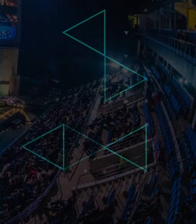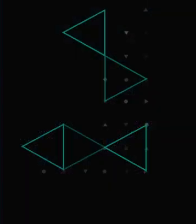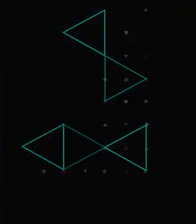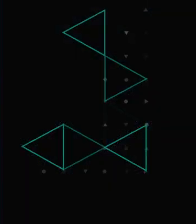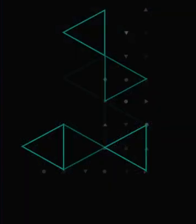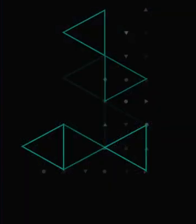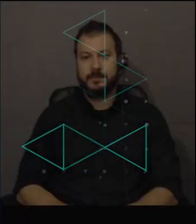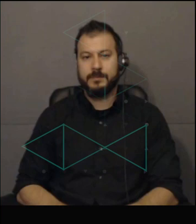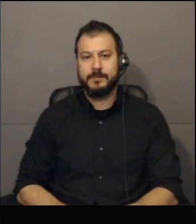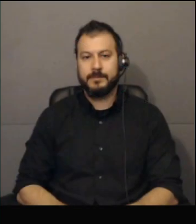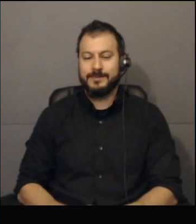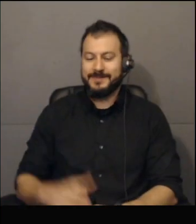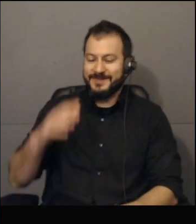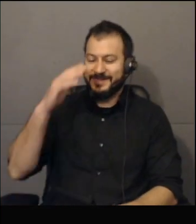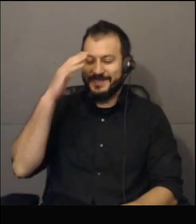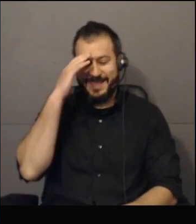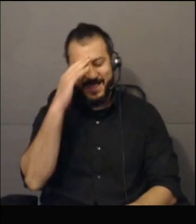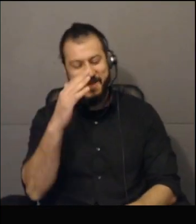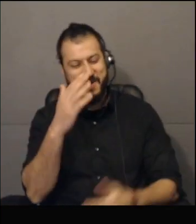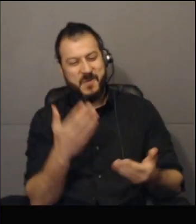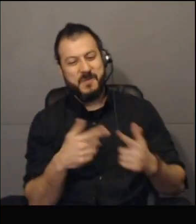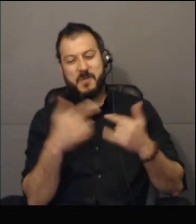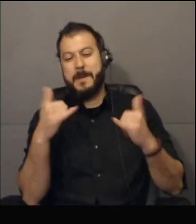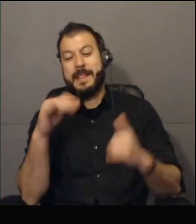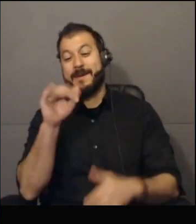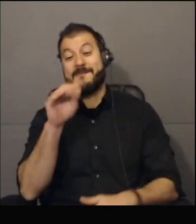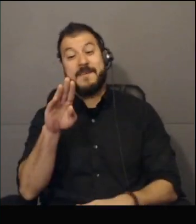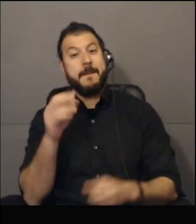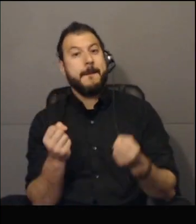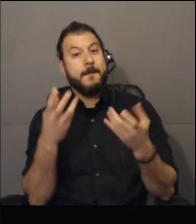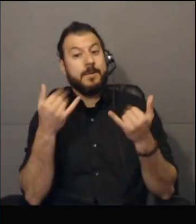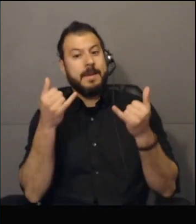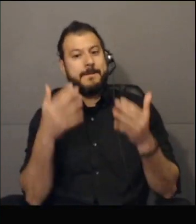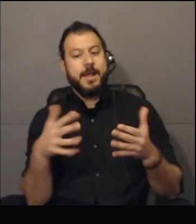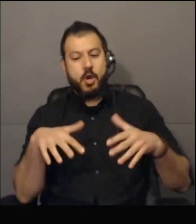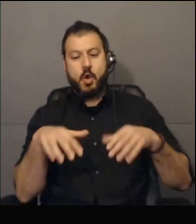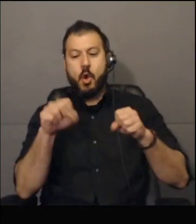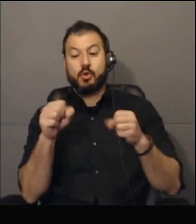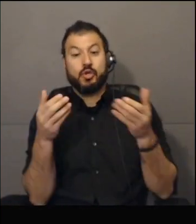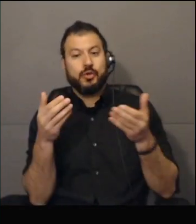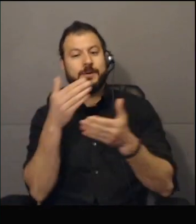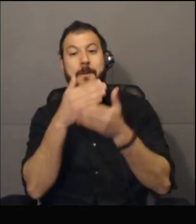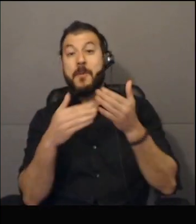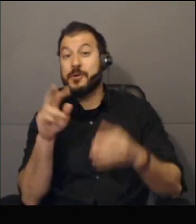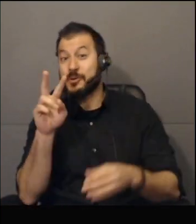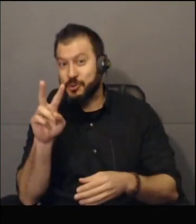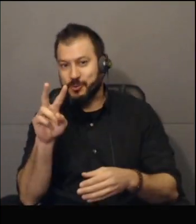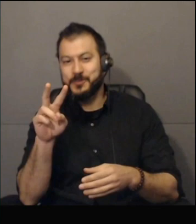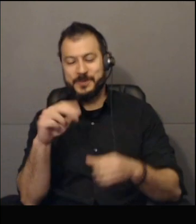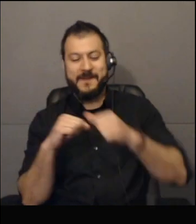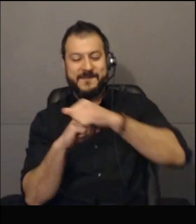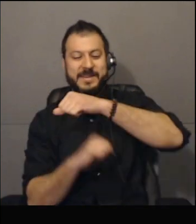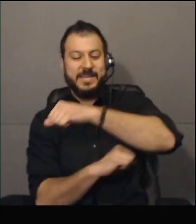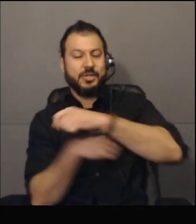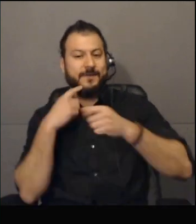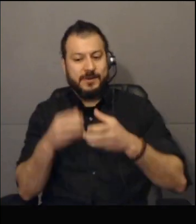Hello and welcome to play found Multiplayers hosted servers Part 2 foundations for Scaling game server resources.